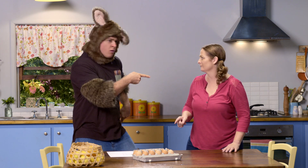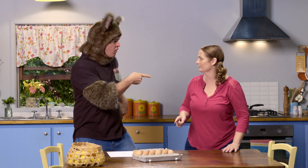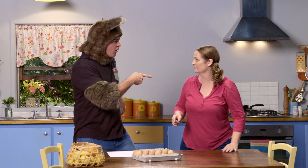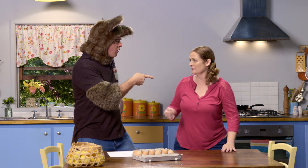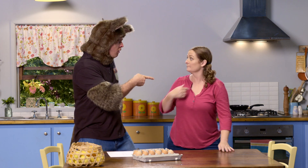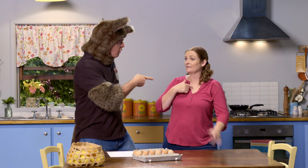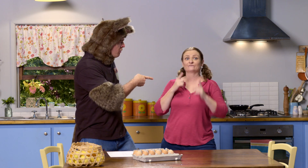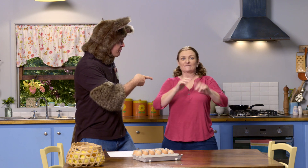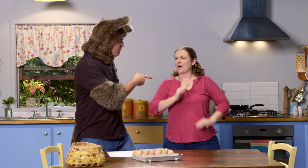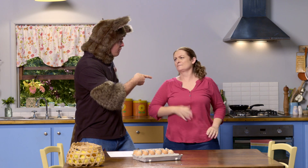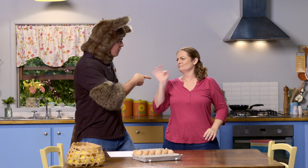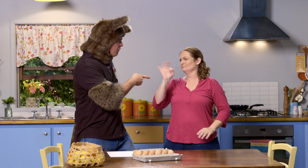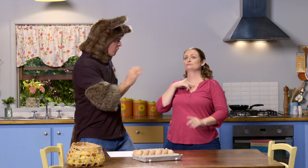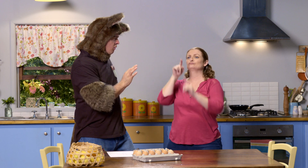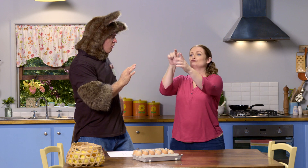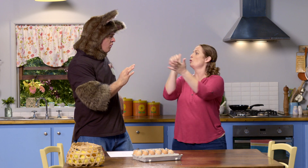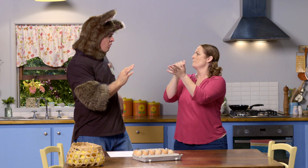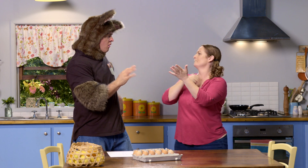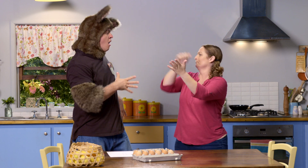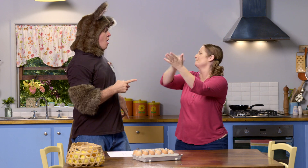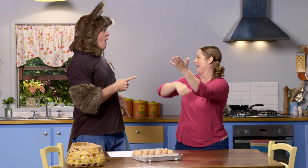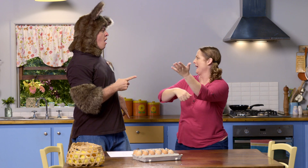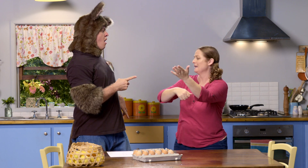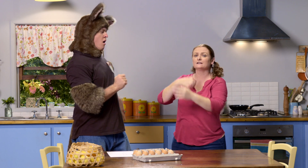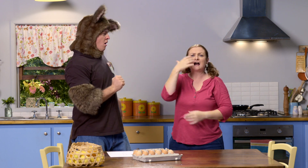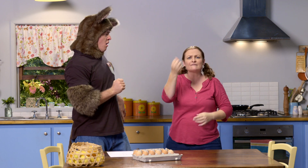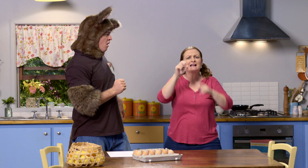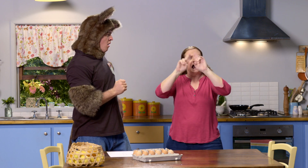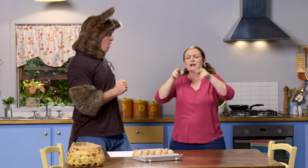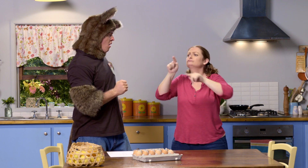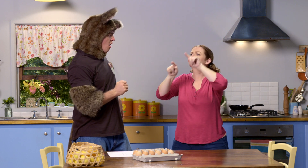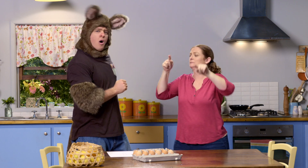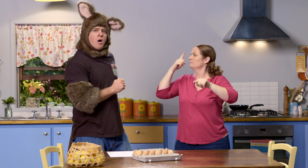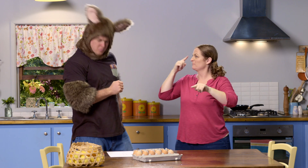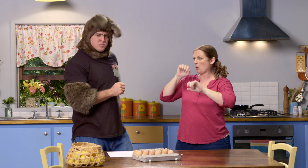No, I didn't go to the farm. I got these from the shop. I know some people have their own hens